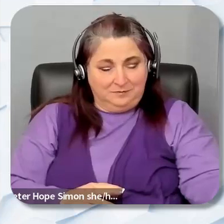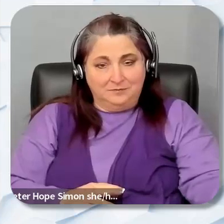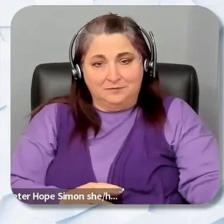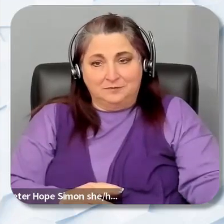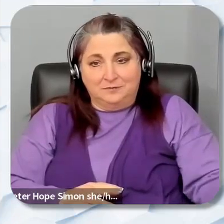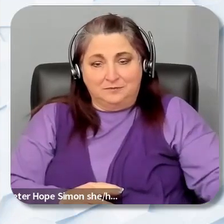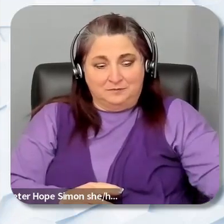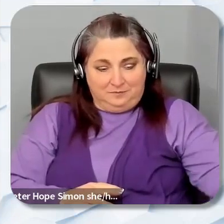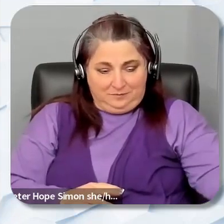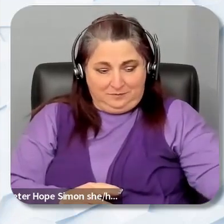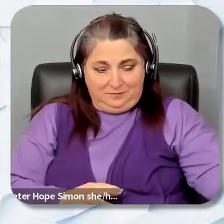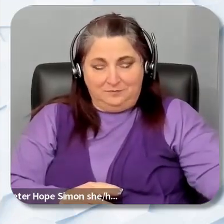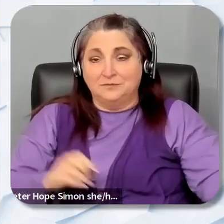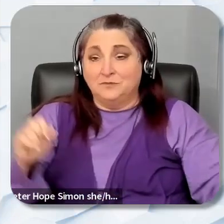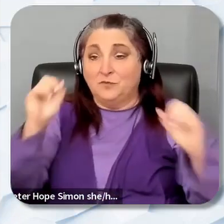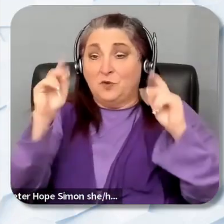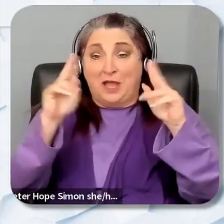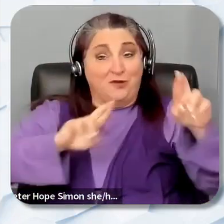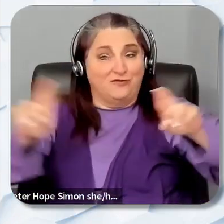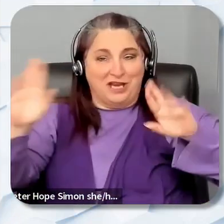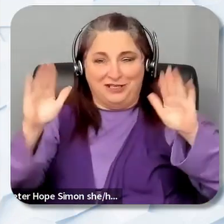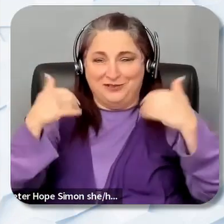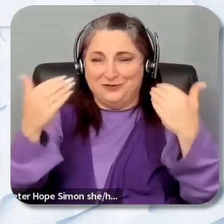Shiyloh Duncan-Becerril: Okay, we'll go ahead and get started. Seem to be having everyone